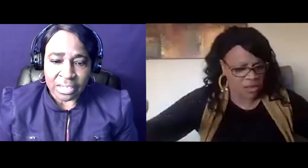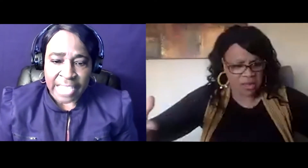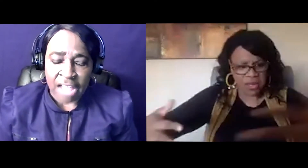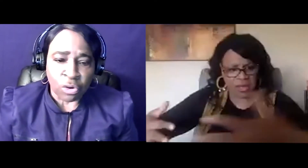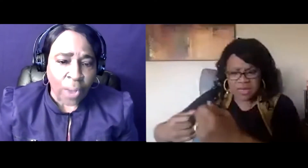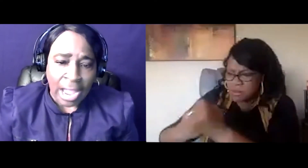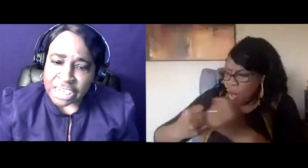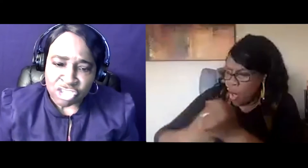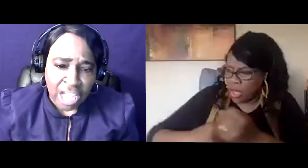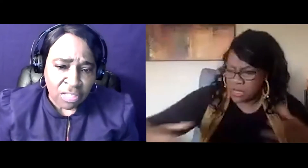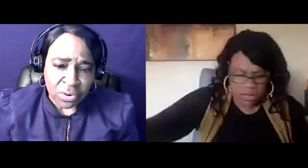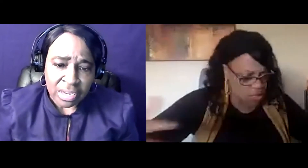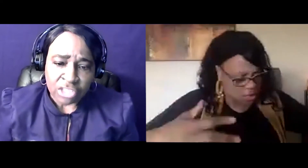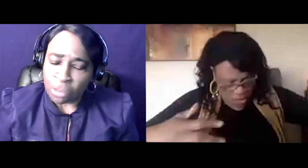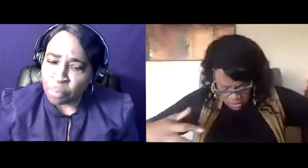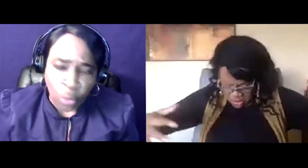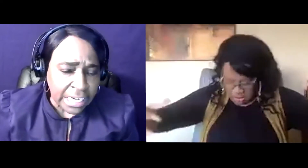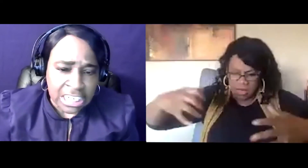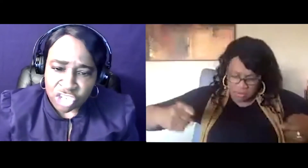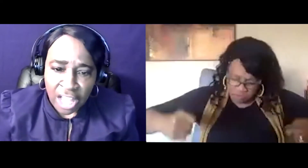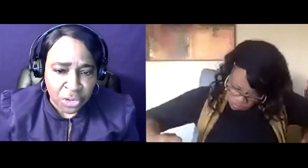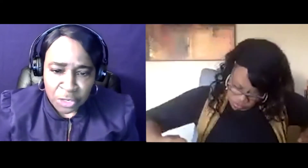gather around each other, support each other,